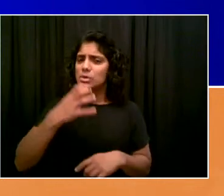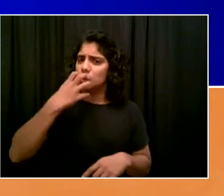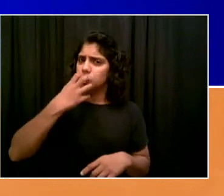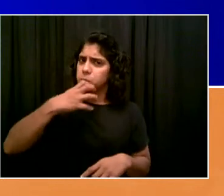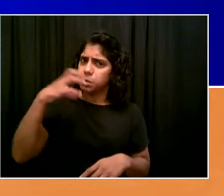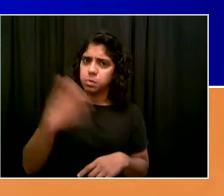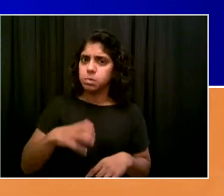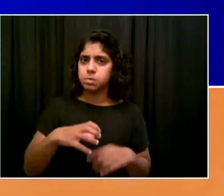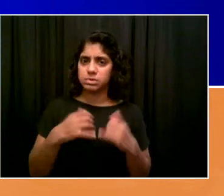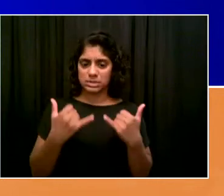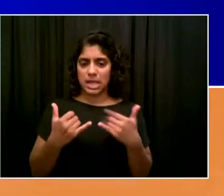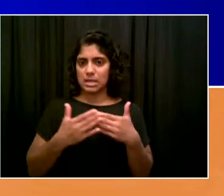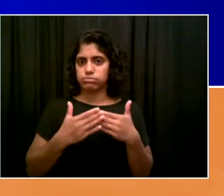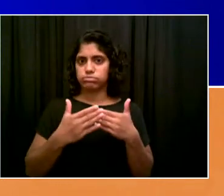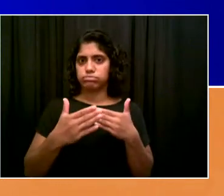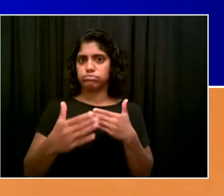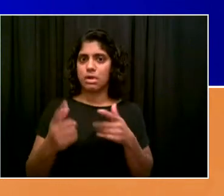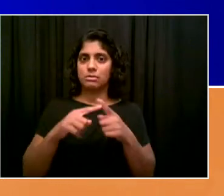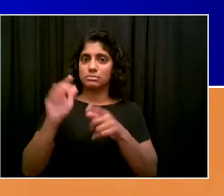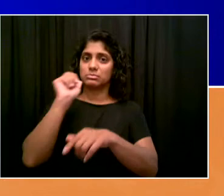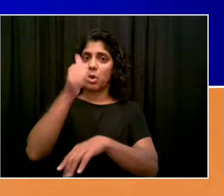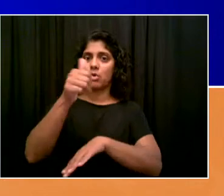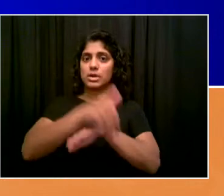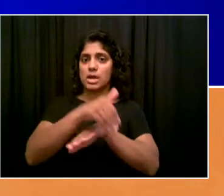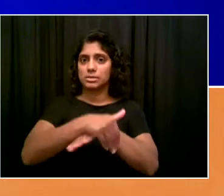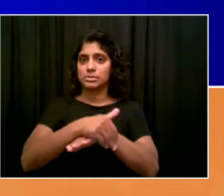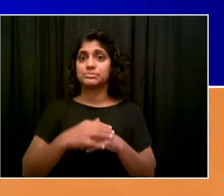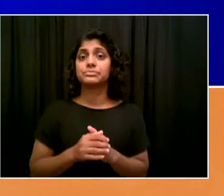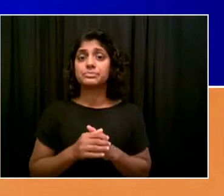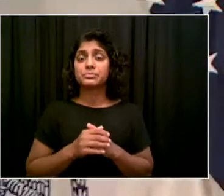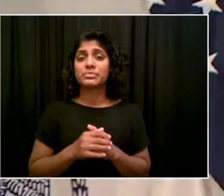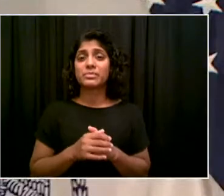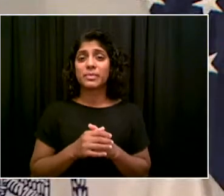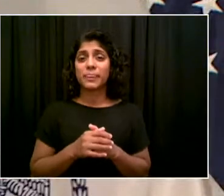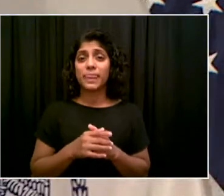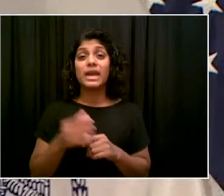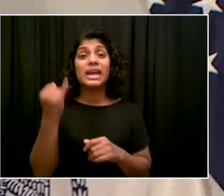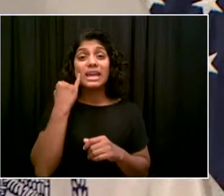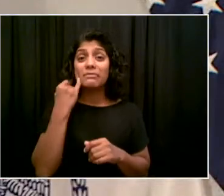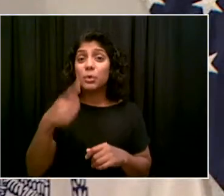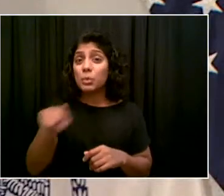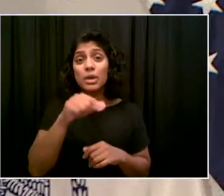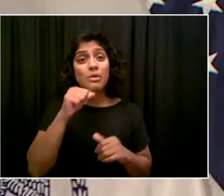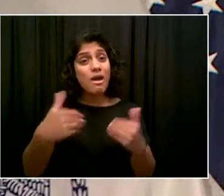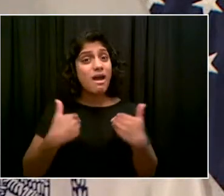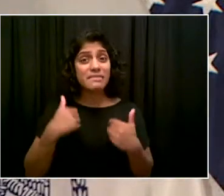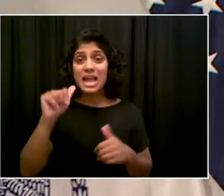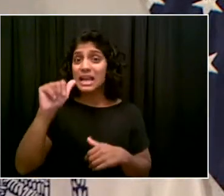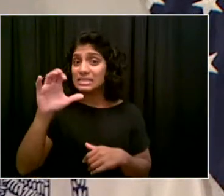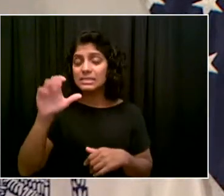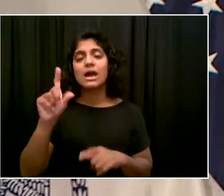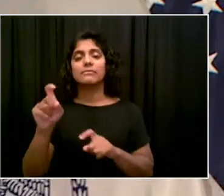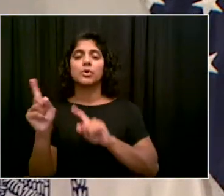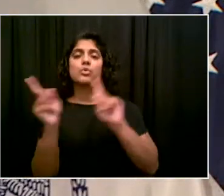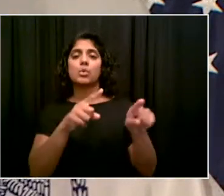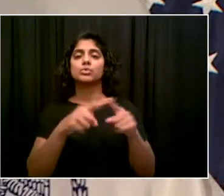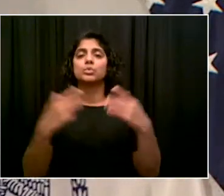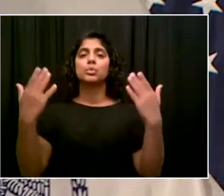SENSE TO BE VERY CAUTIOUS WHEN WE ARE IN OE NOF THE SEAT ADVISORIES.